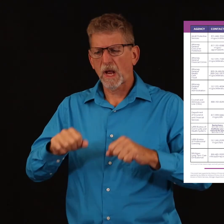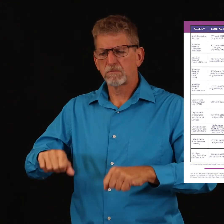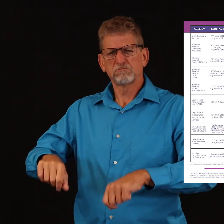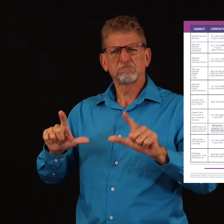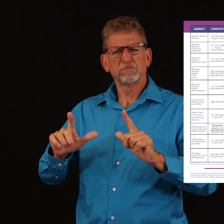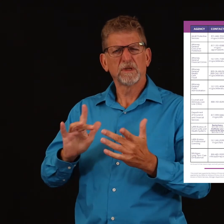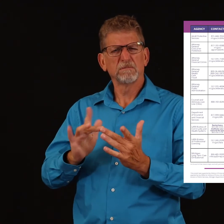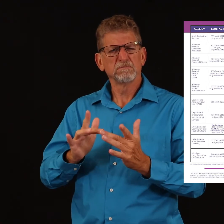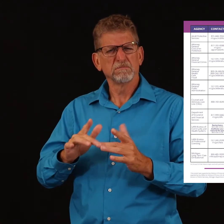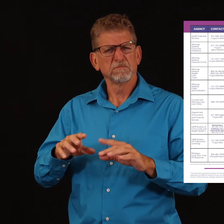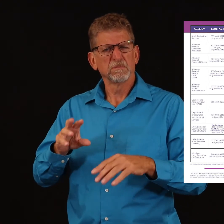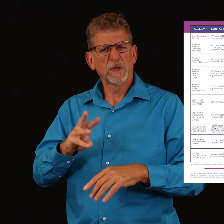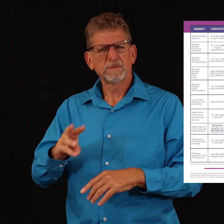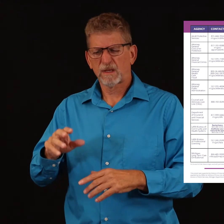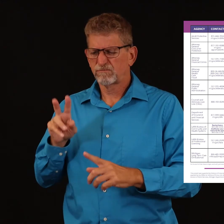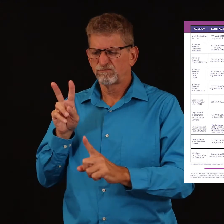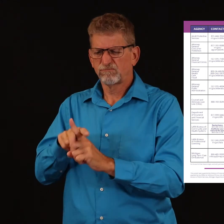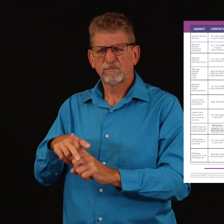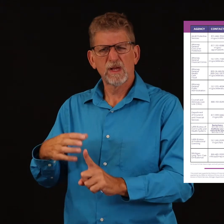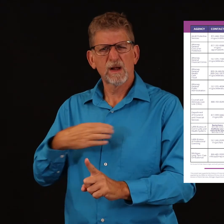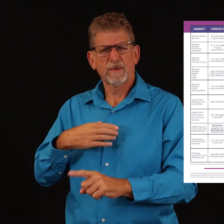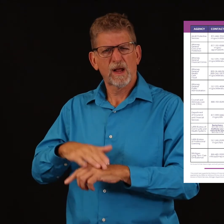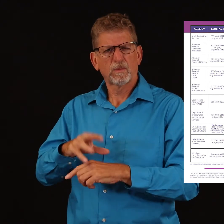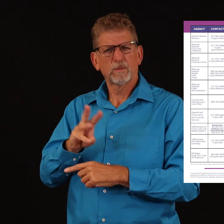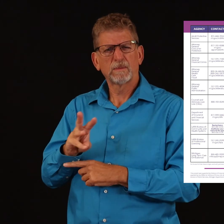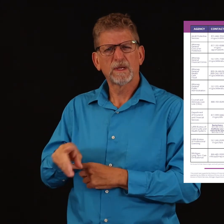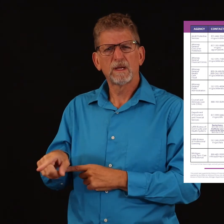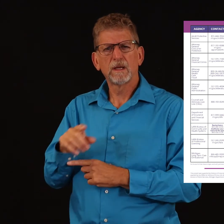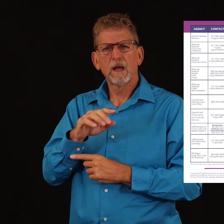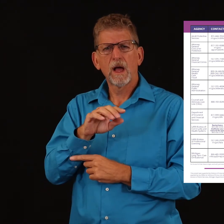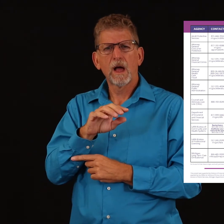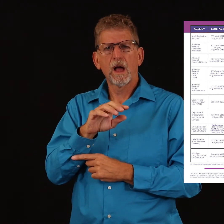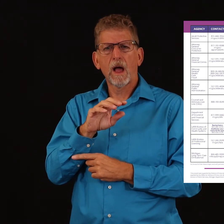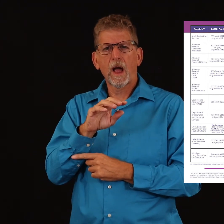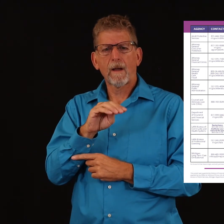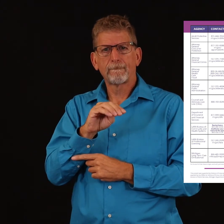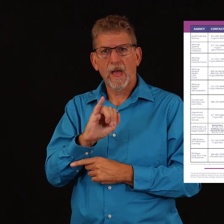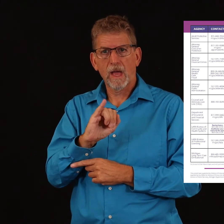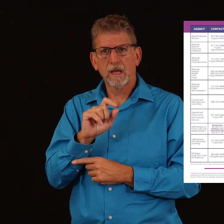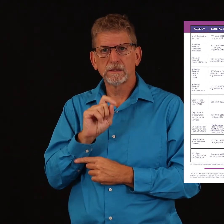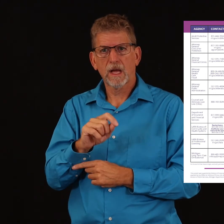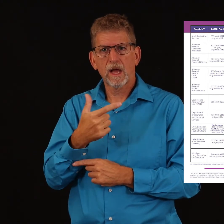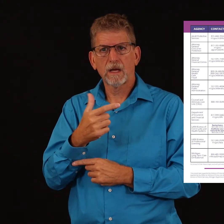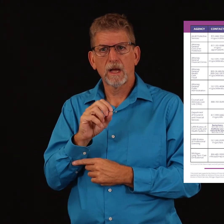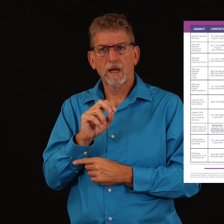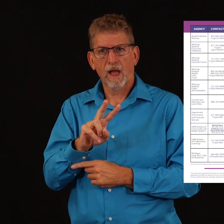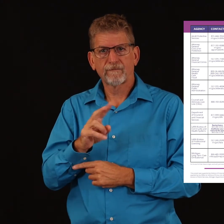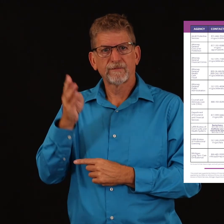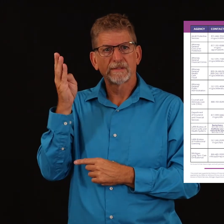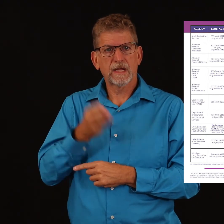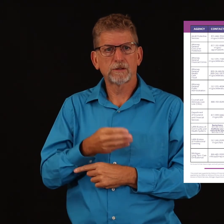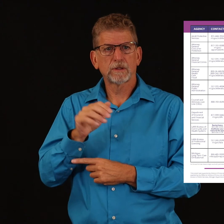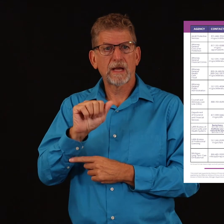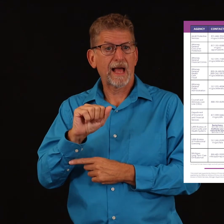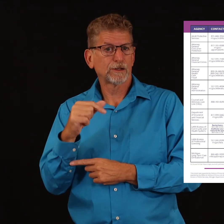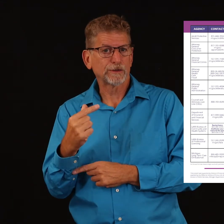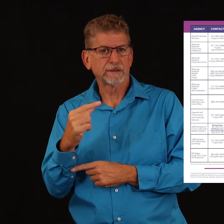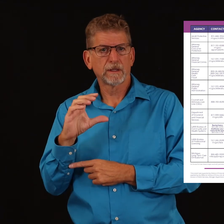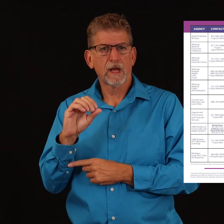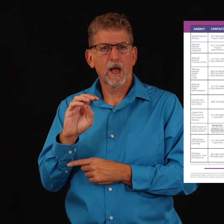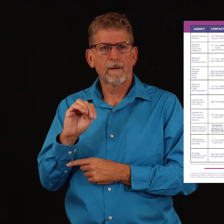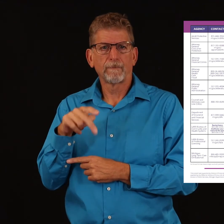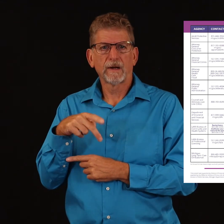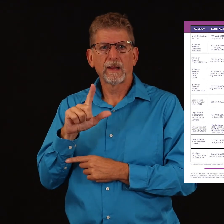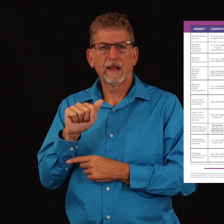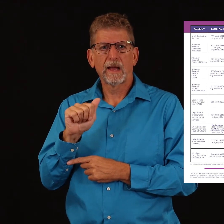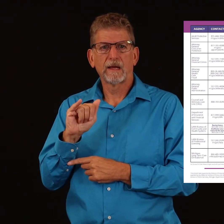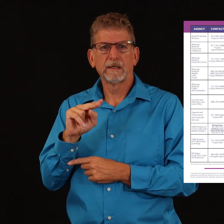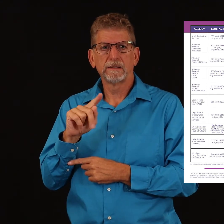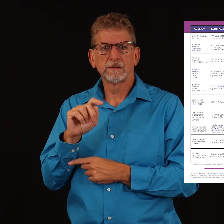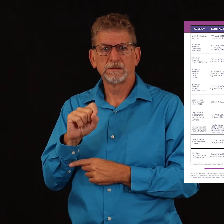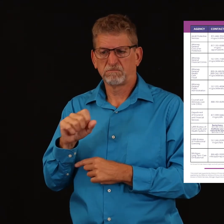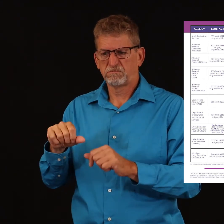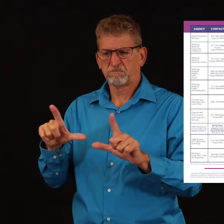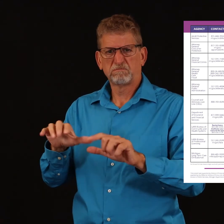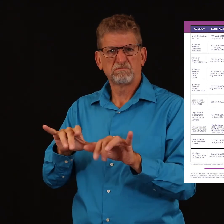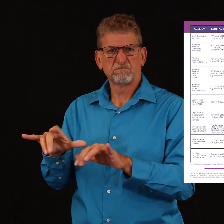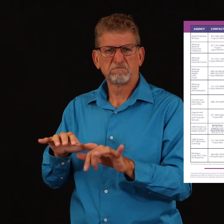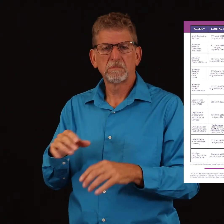or through the online complaint form mi.gov/agcomplaints.